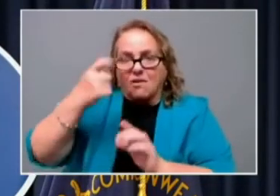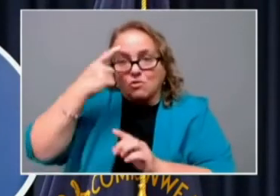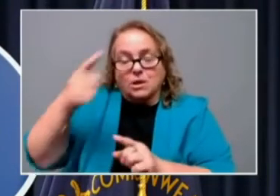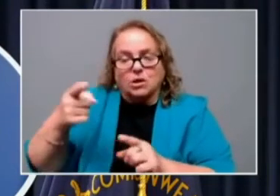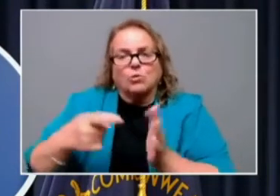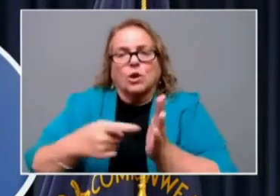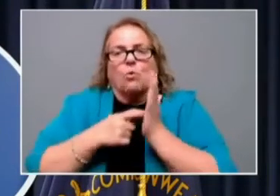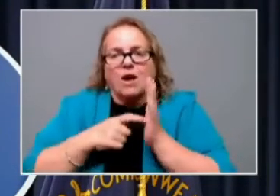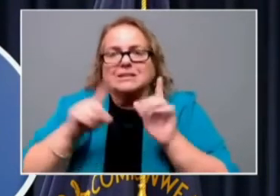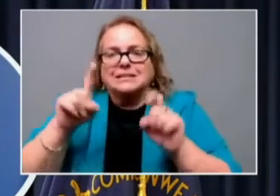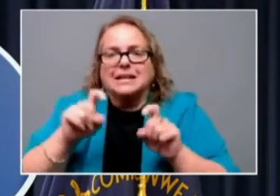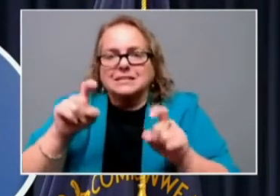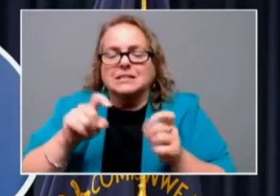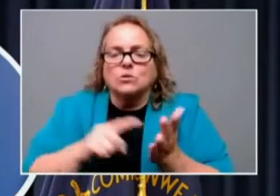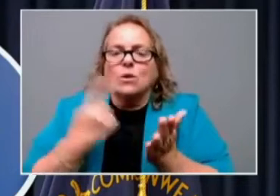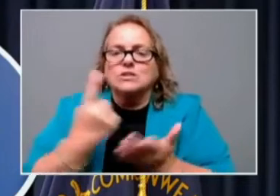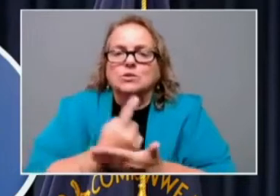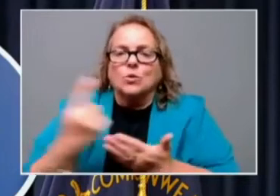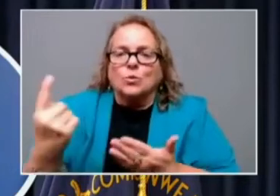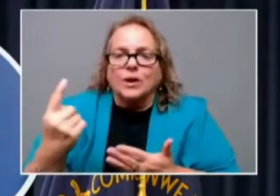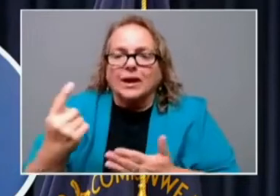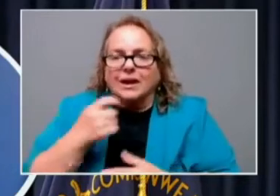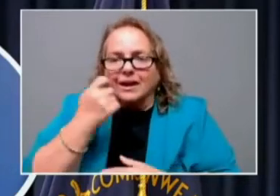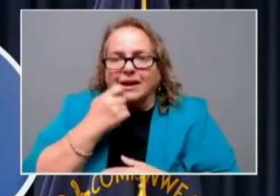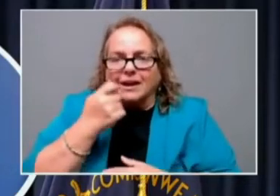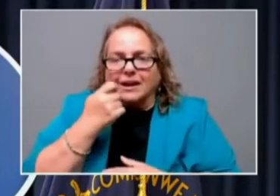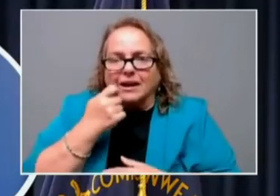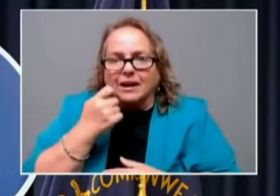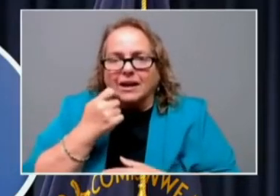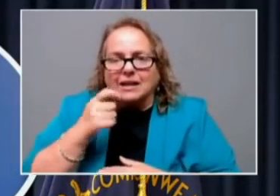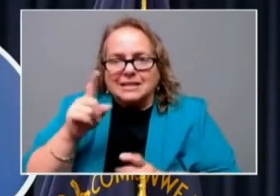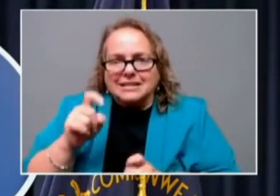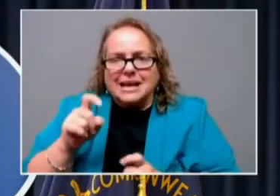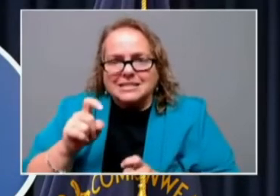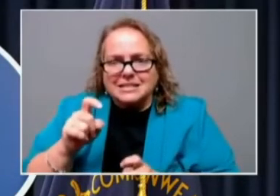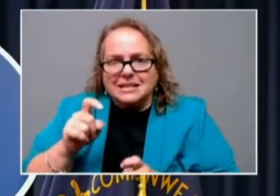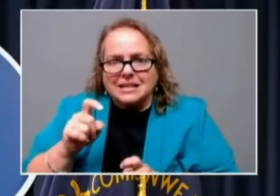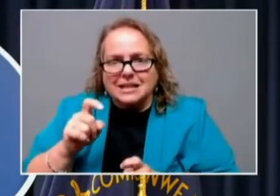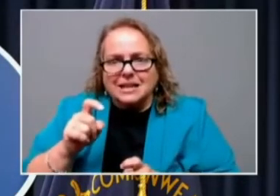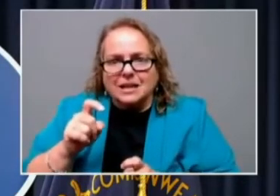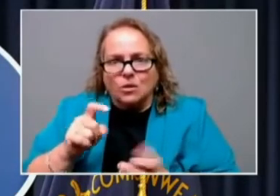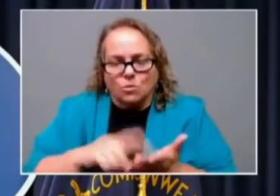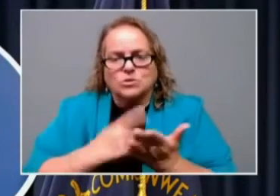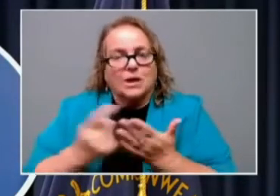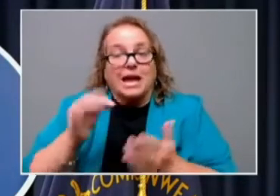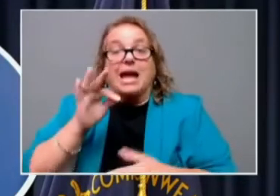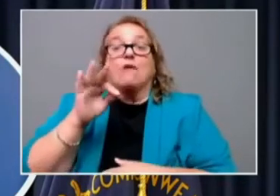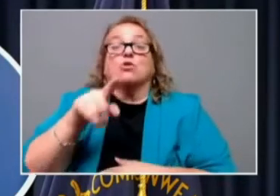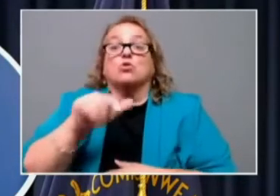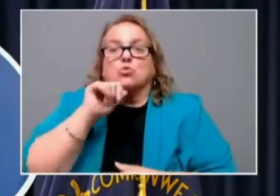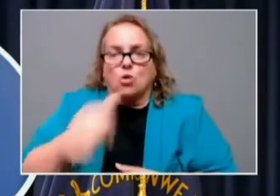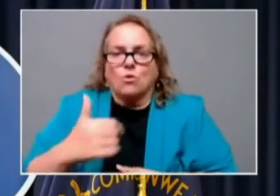not vaccinated. And certainly the business community, uh, in many ways,